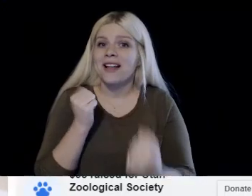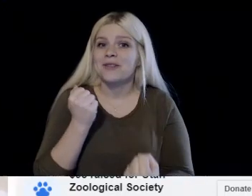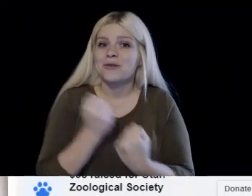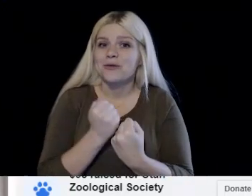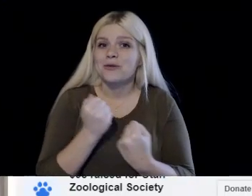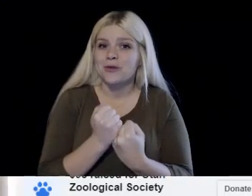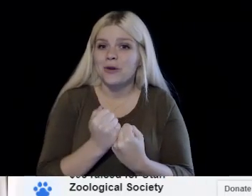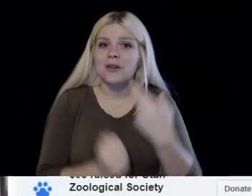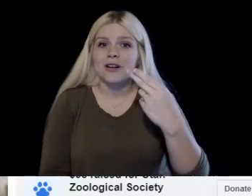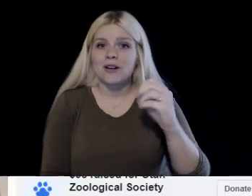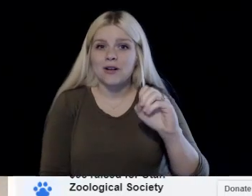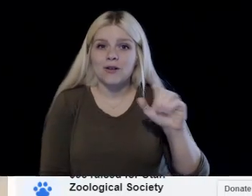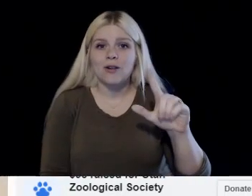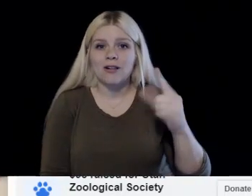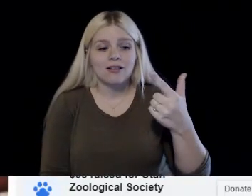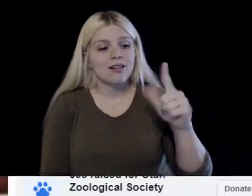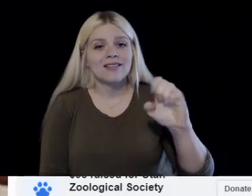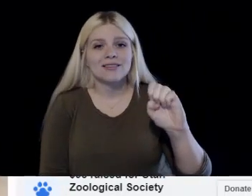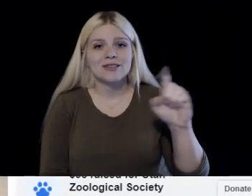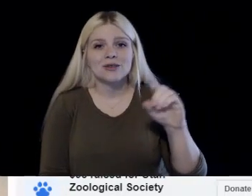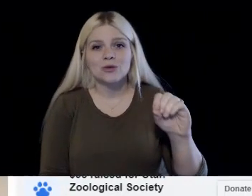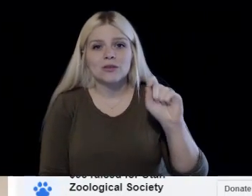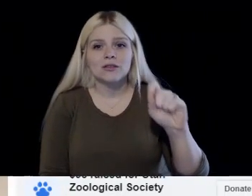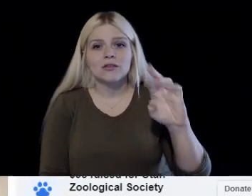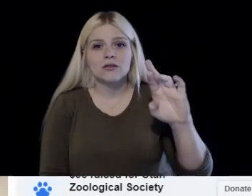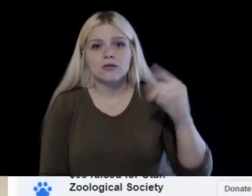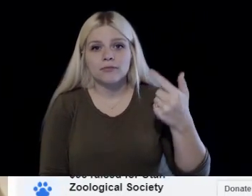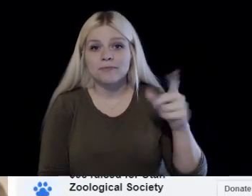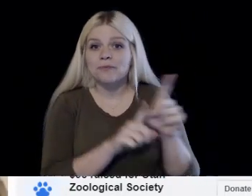If you've been enjoying our field trips, that's a great way to just say "thank you".